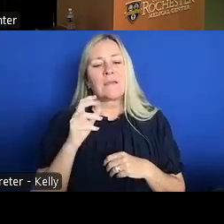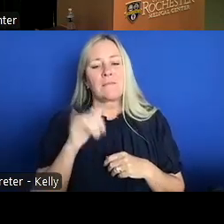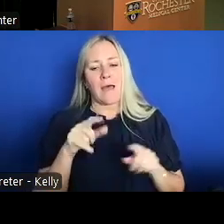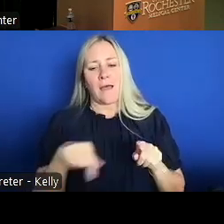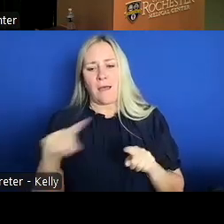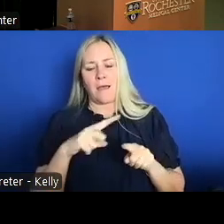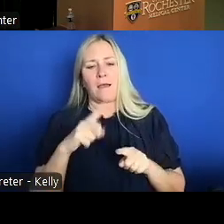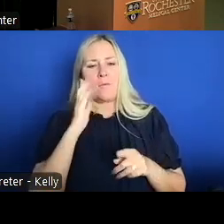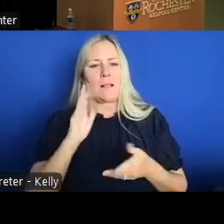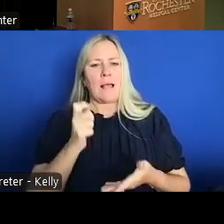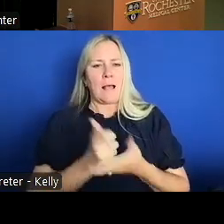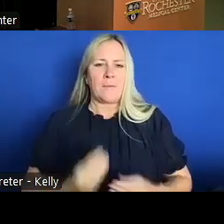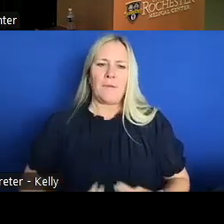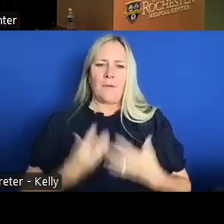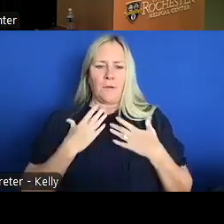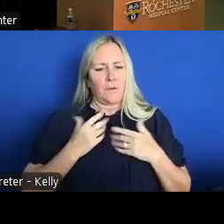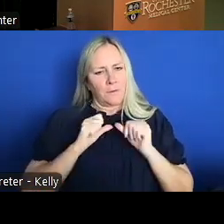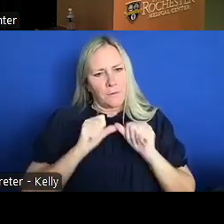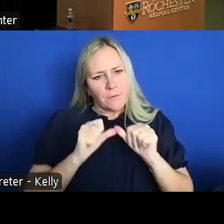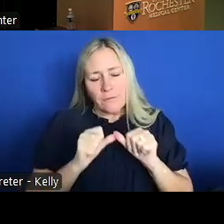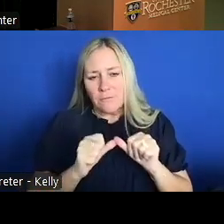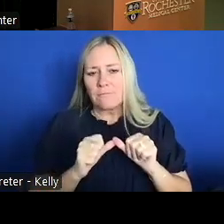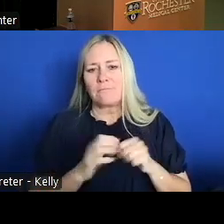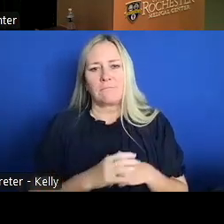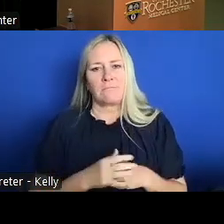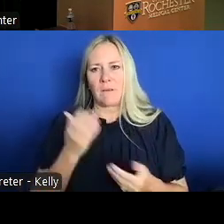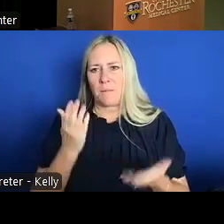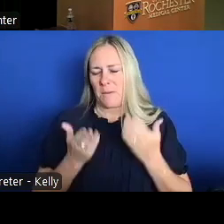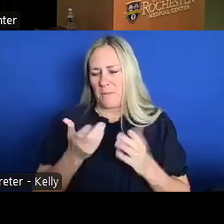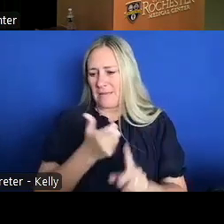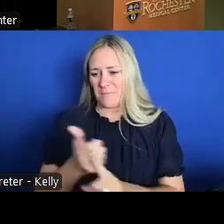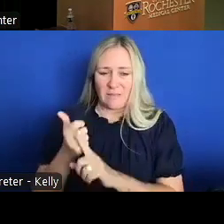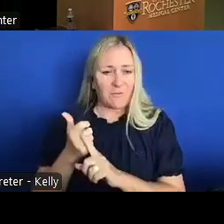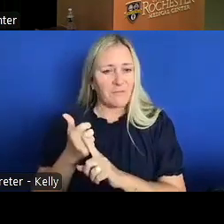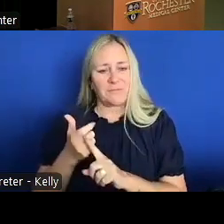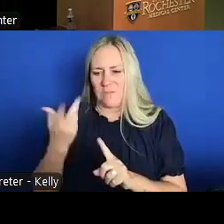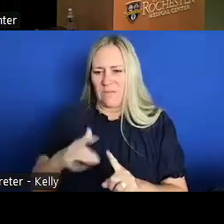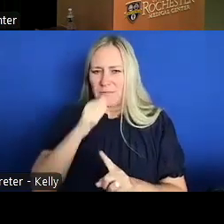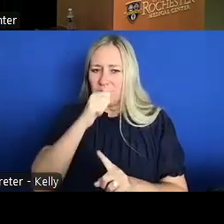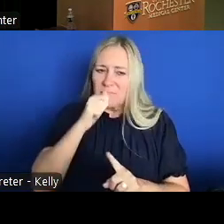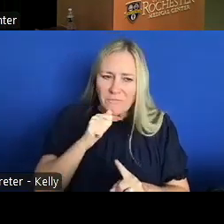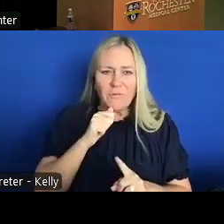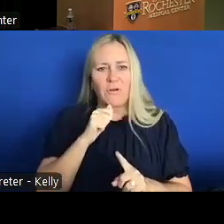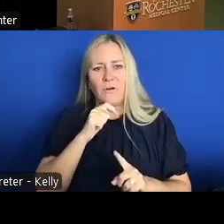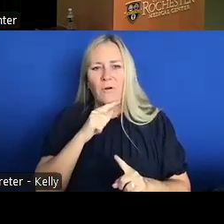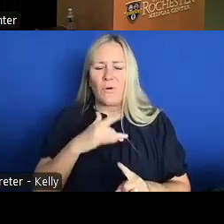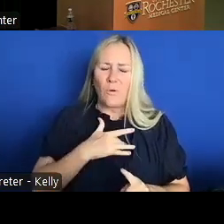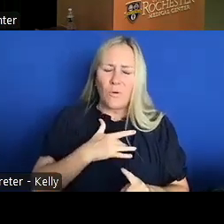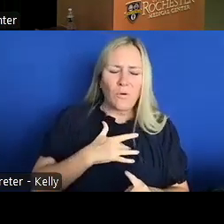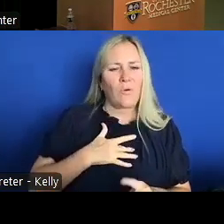as much as maybe there are individuals who have suffered more deeply have more intensive mental